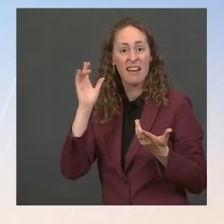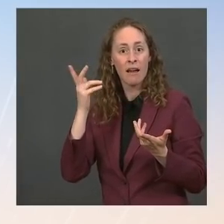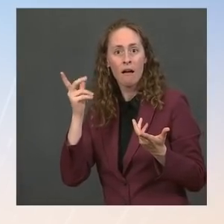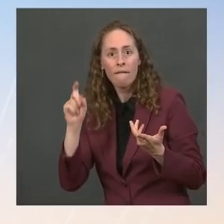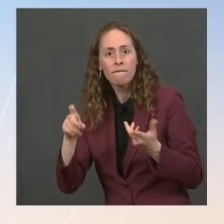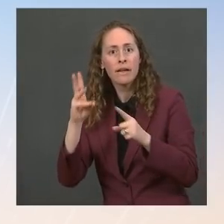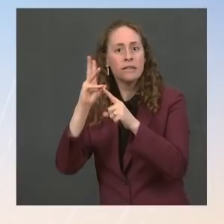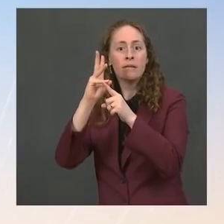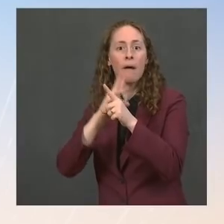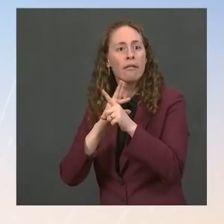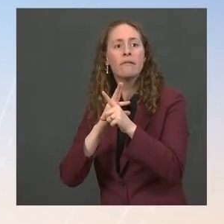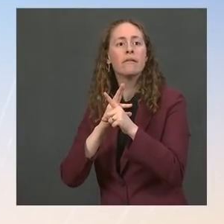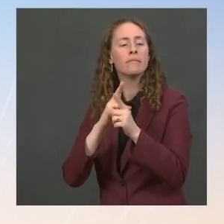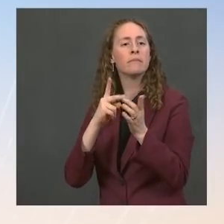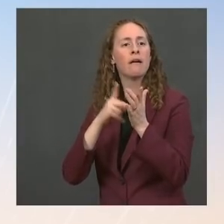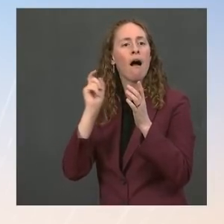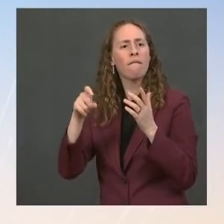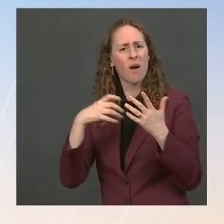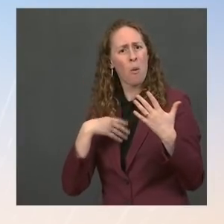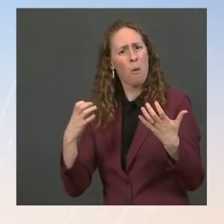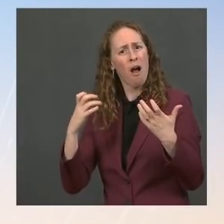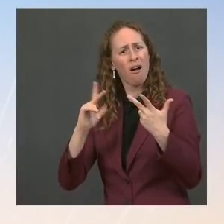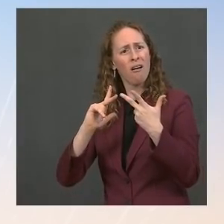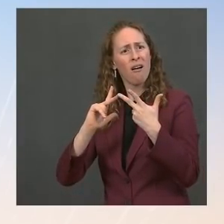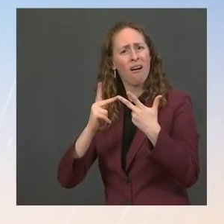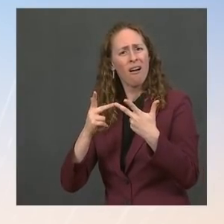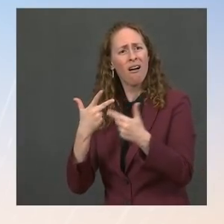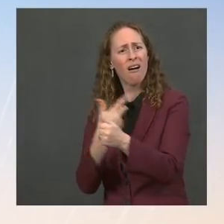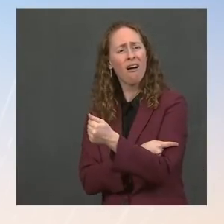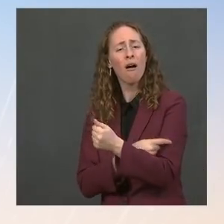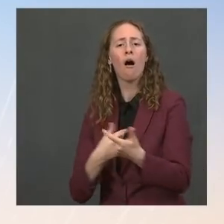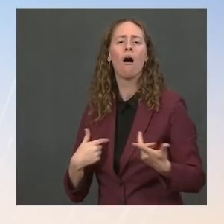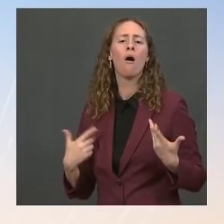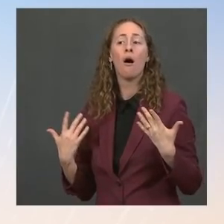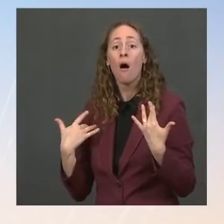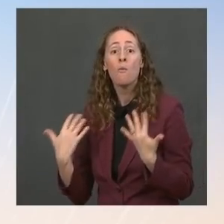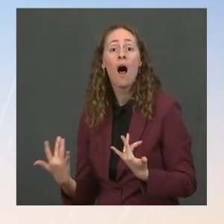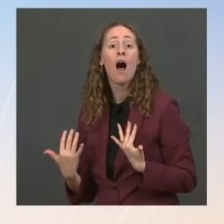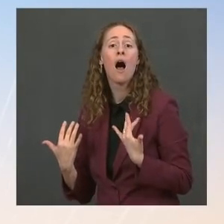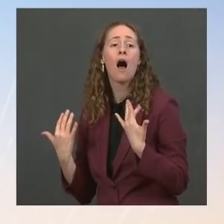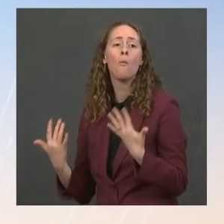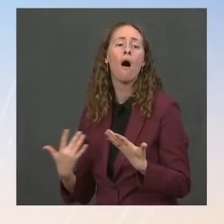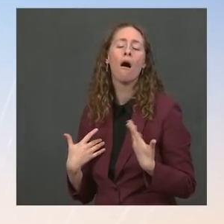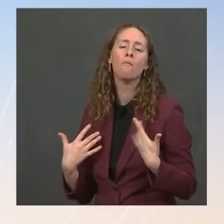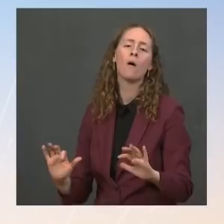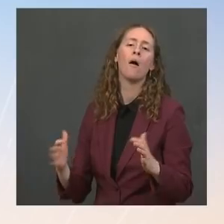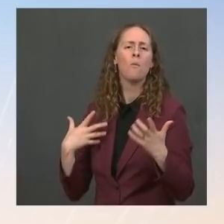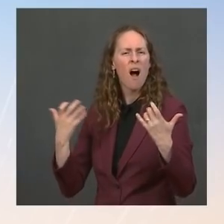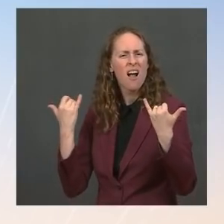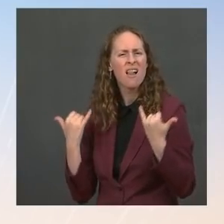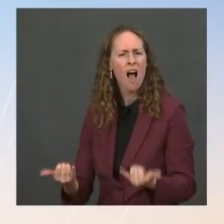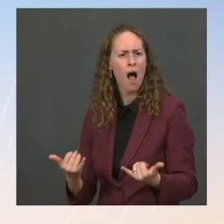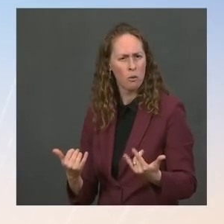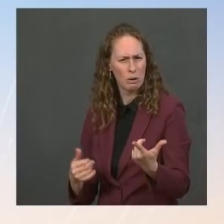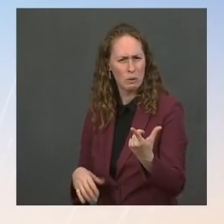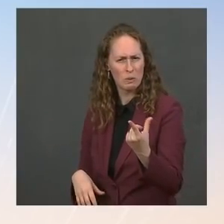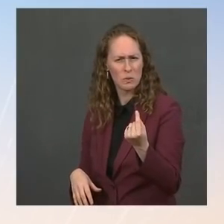Ms Psaki: Sure. The Press: -- and address their concerns? And in particular, get at the question of accountability, because it was the eight health experts who surround the President,